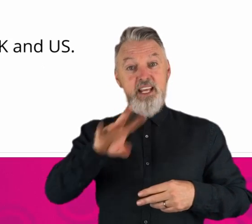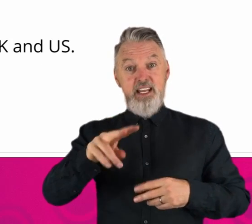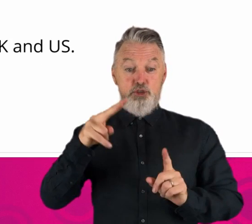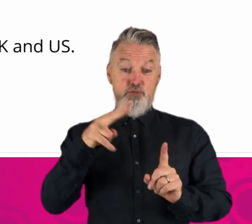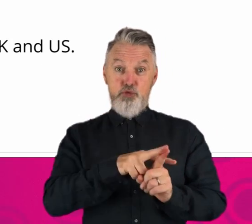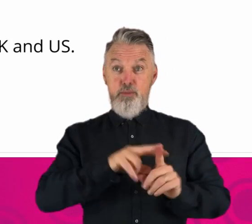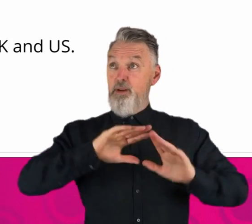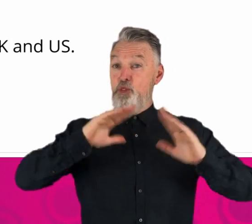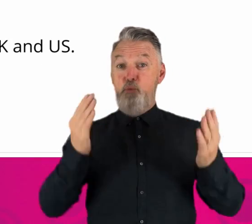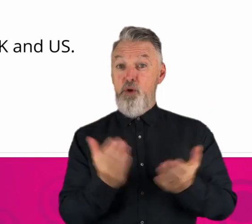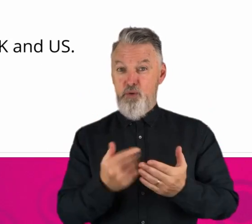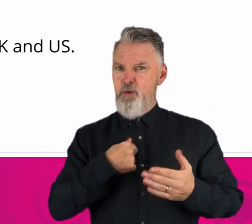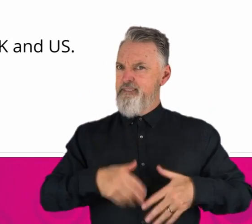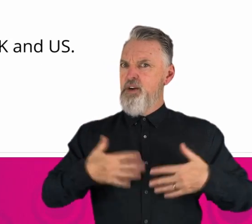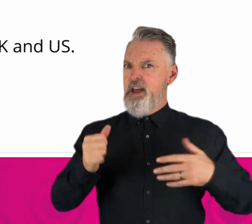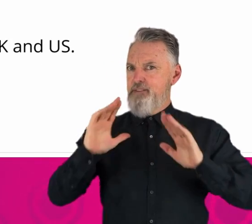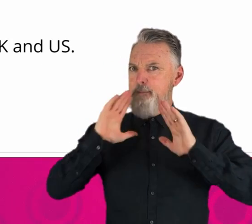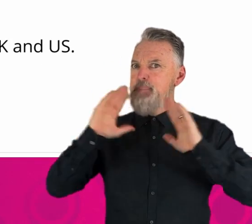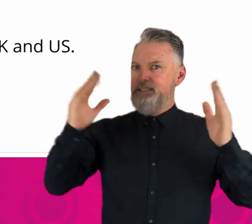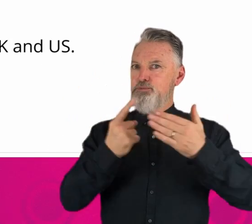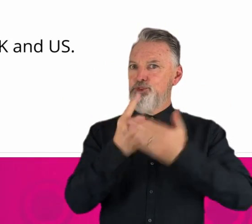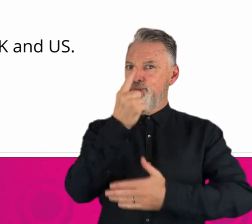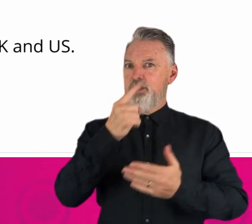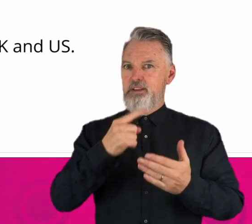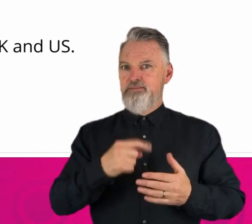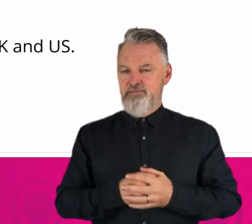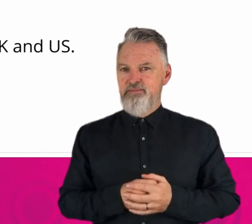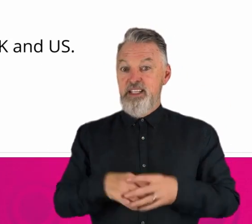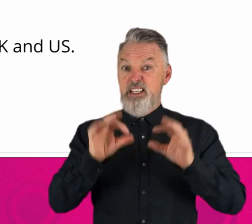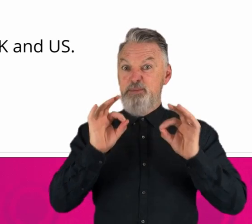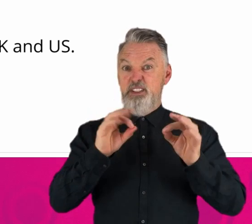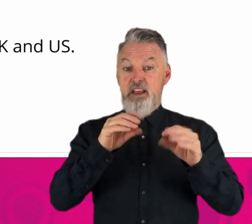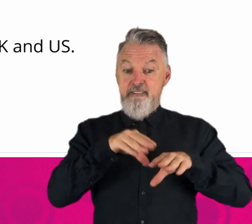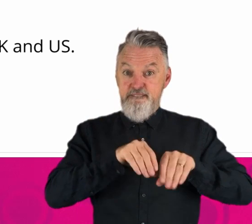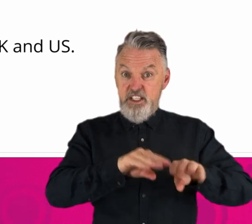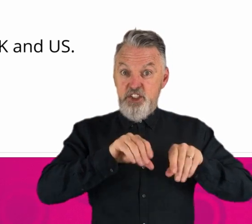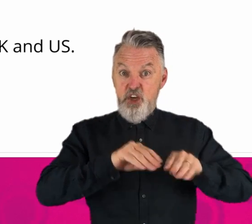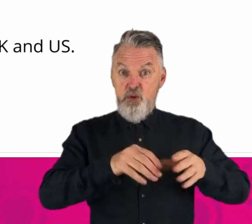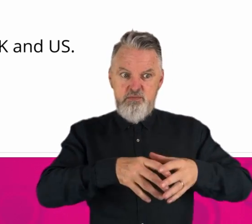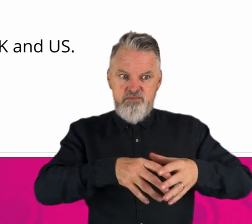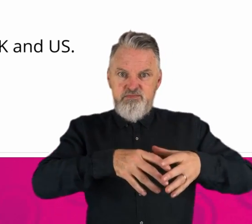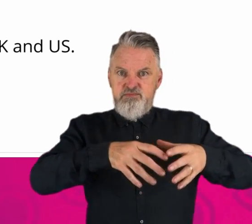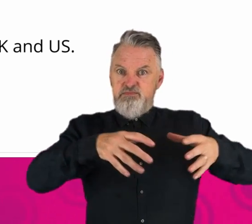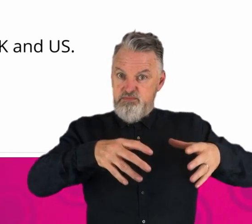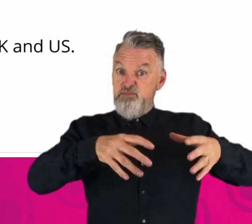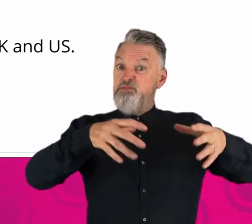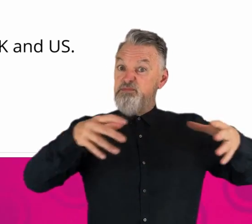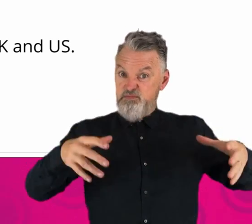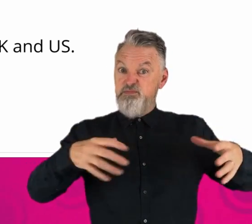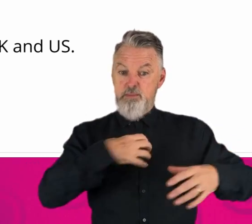There are massive opportunities for growth for CPToys including tapping into physiotherapy by expanding the platform to include gross motor goals